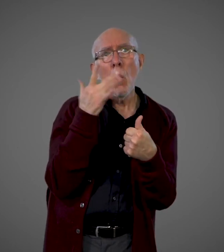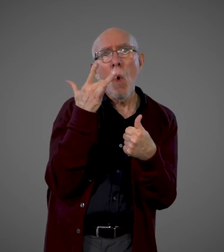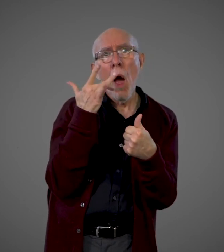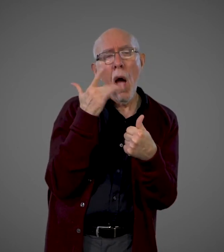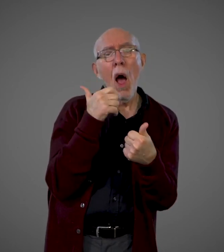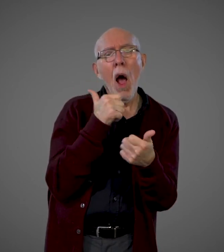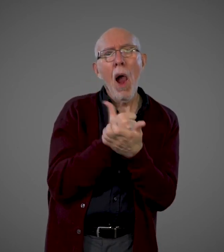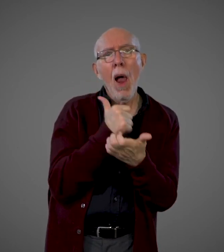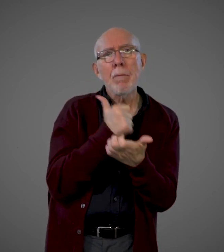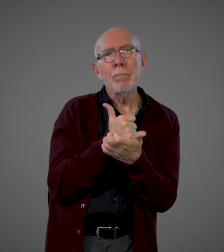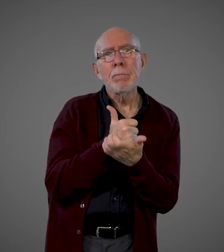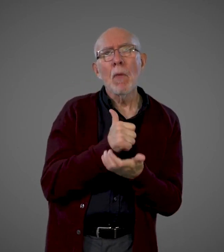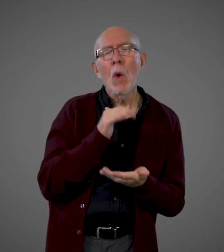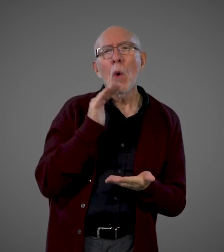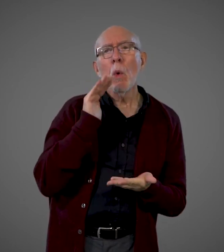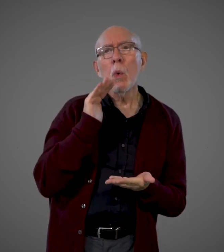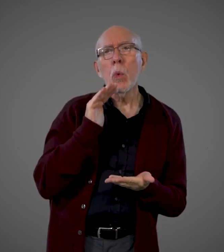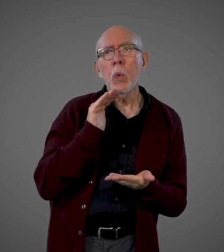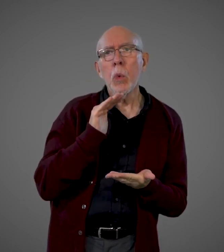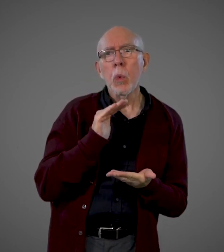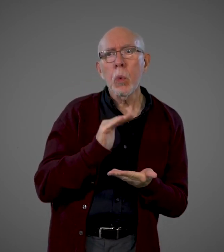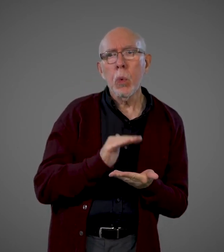This will help reduce your pain and reduce bloating.